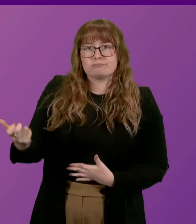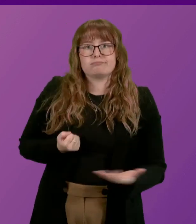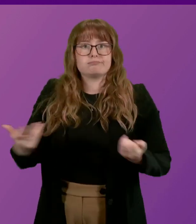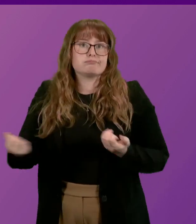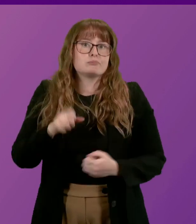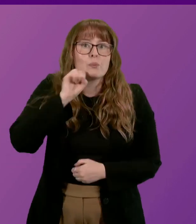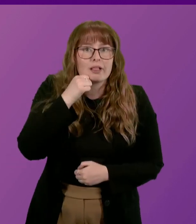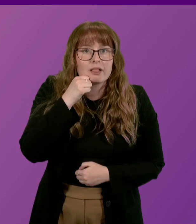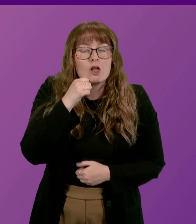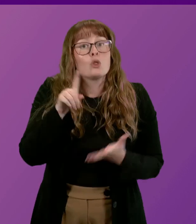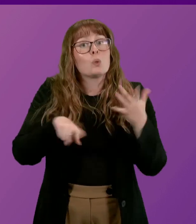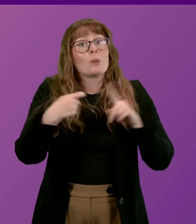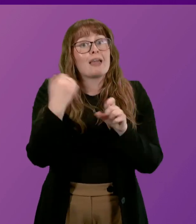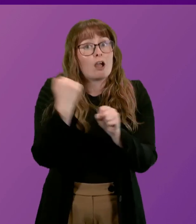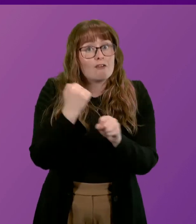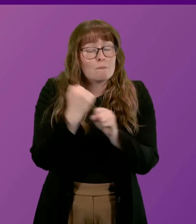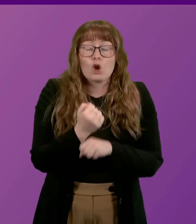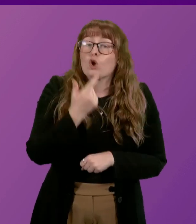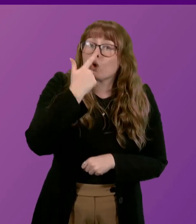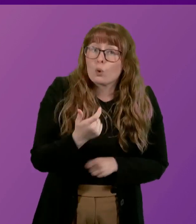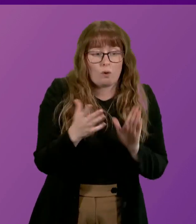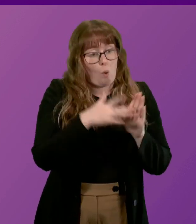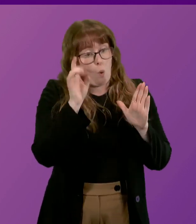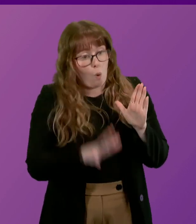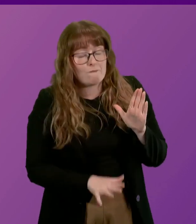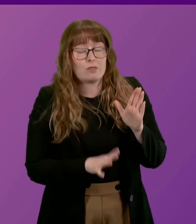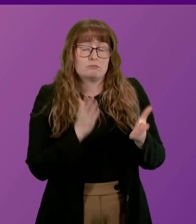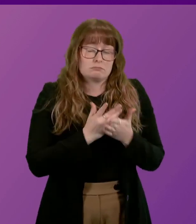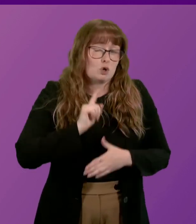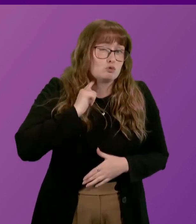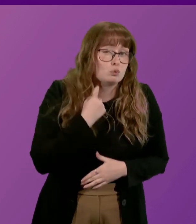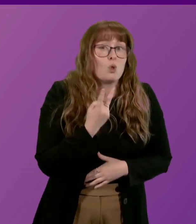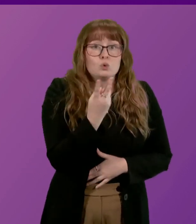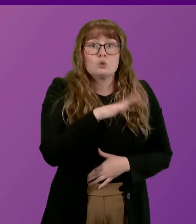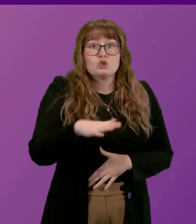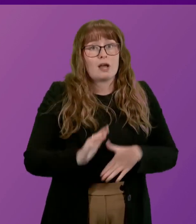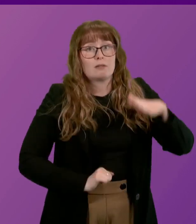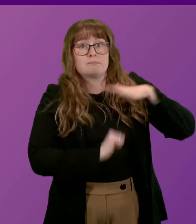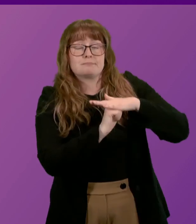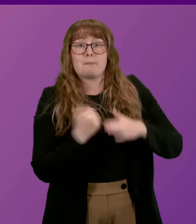The United Kingdom Government could have scrapped the cruel two-child benefit cap this week,